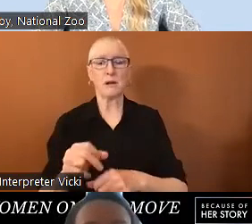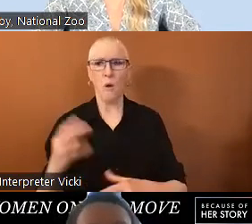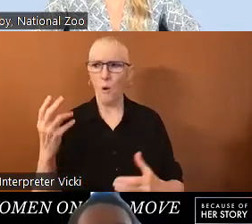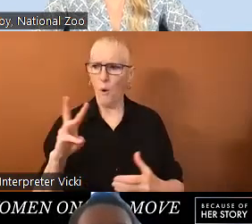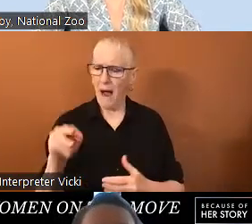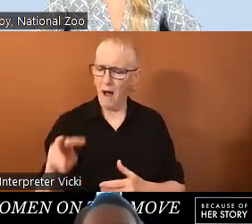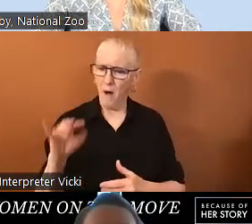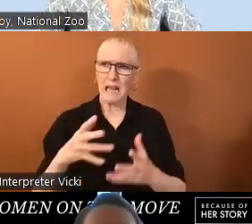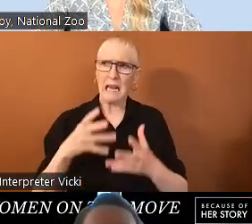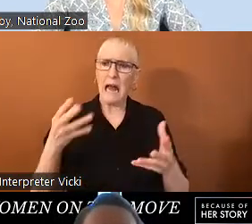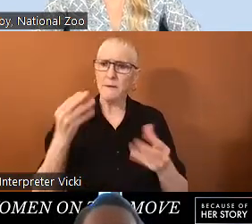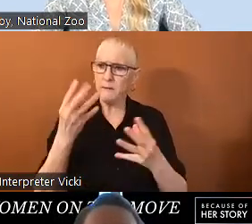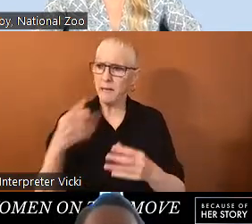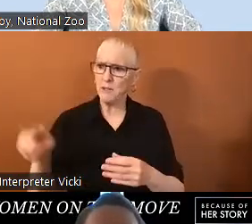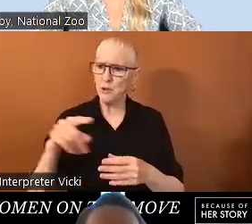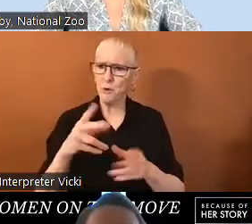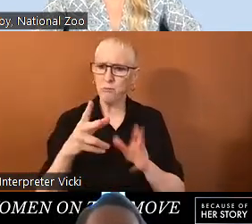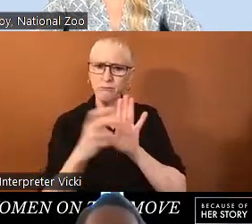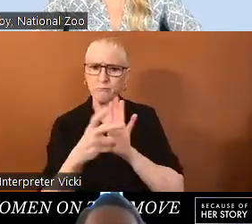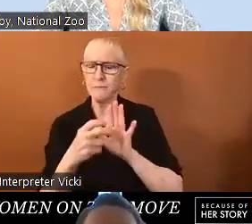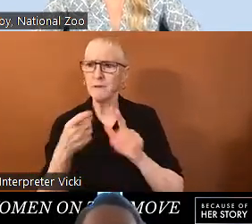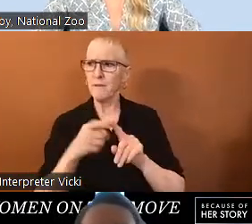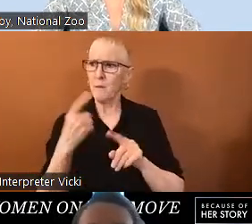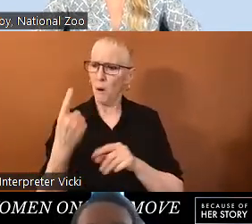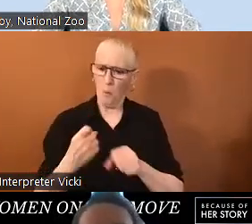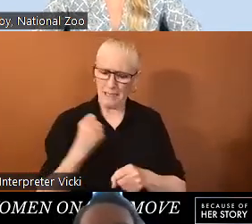of information that you can get from these fish in just a year because they're going to migrate